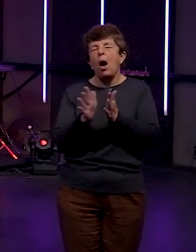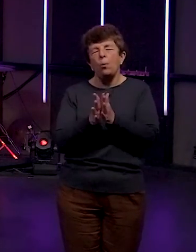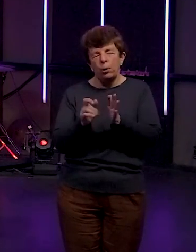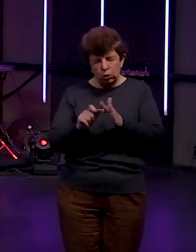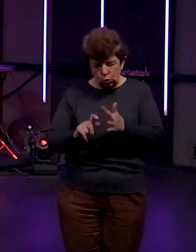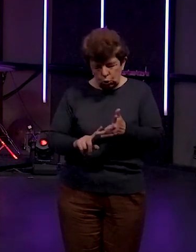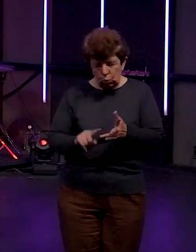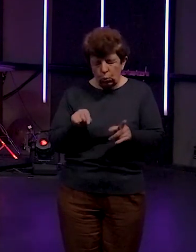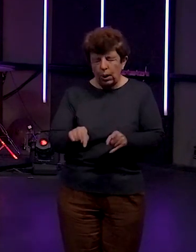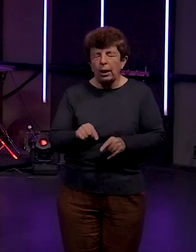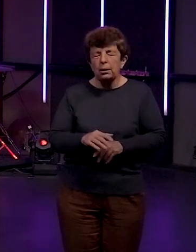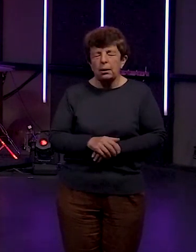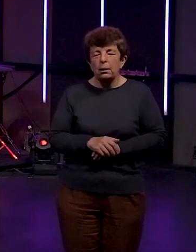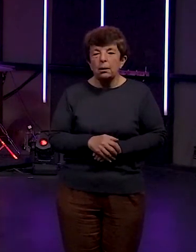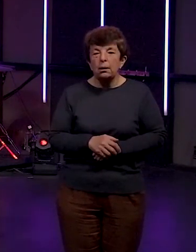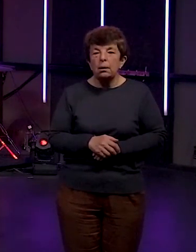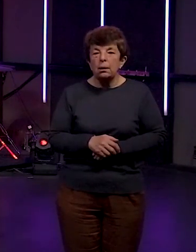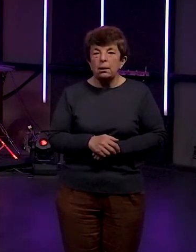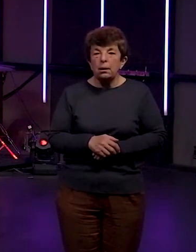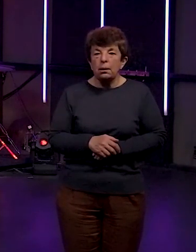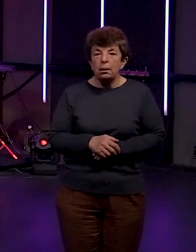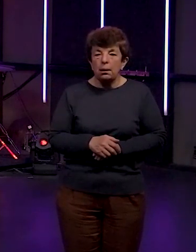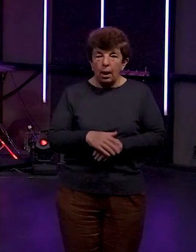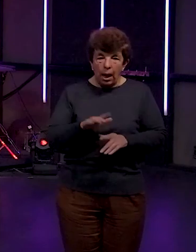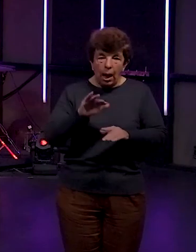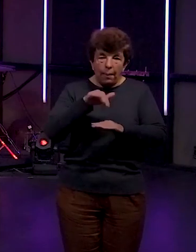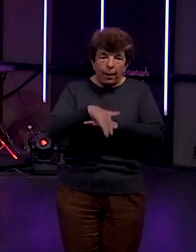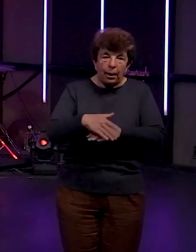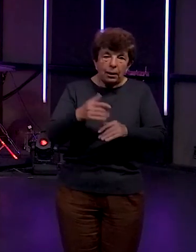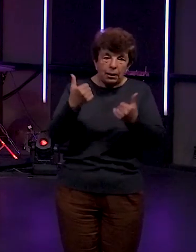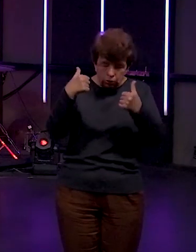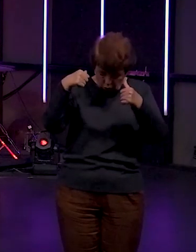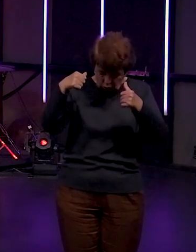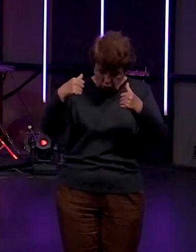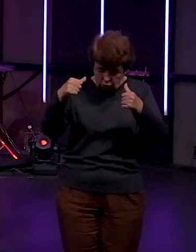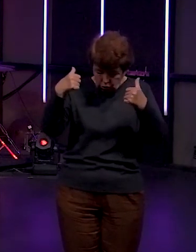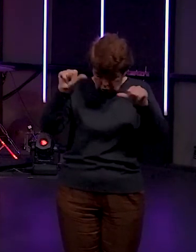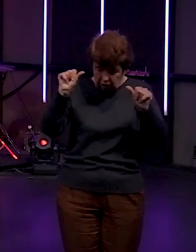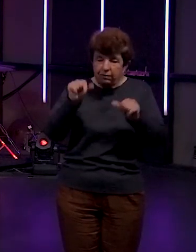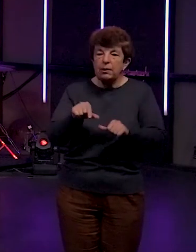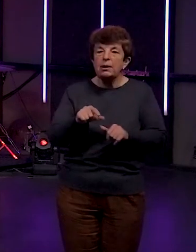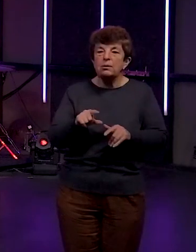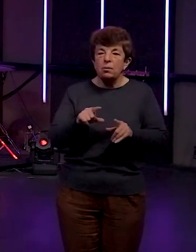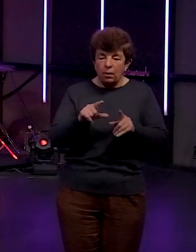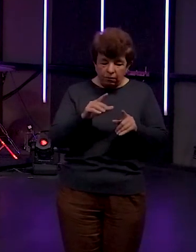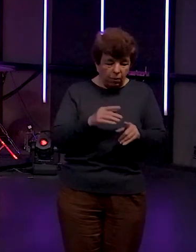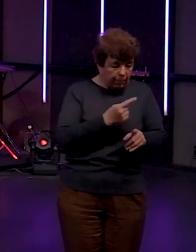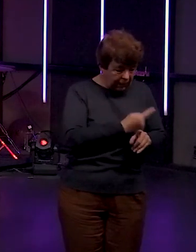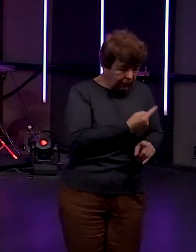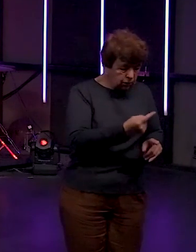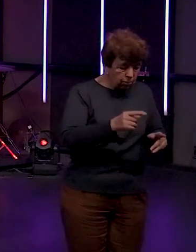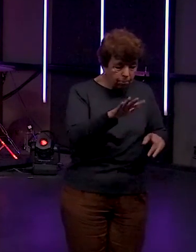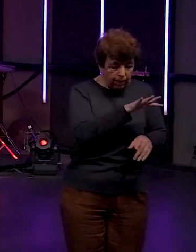about them, about achieving this outcome will change from place to place, from era